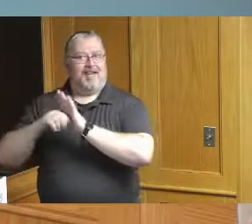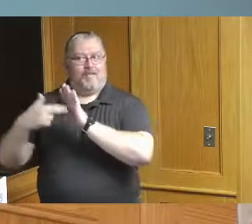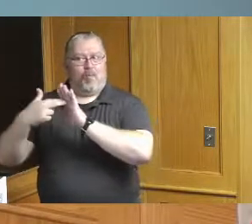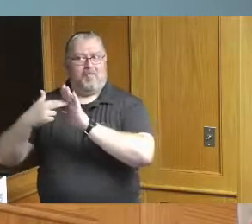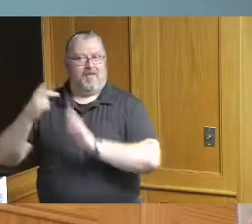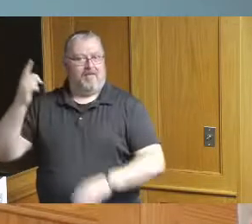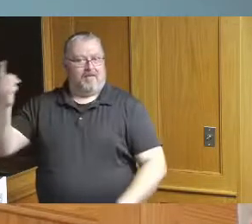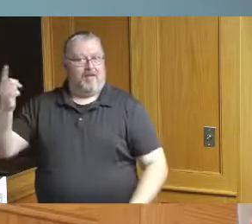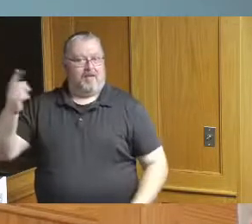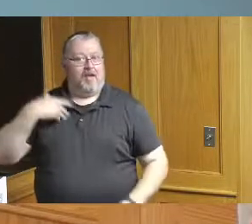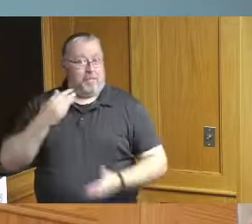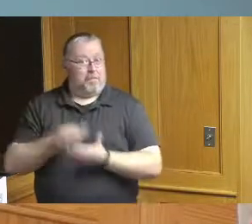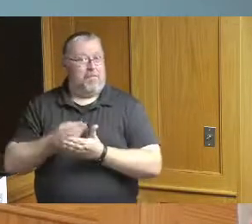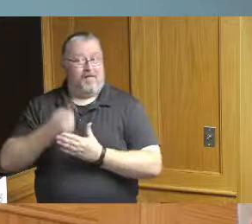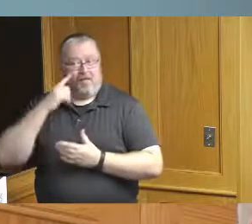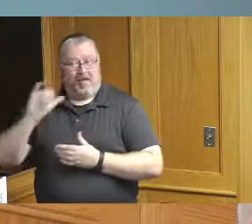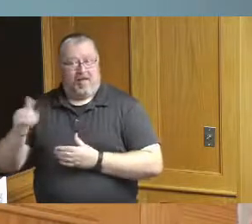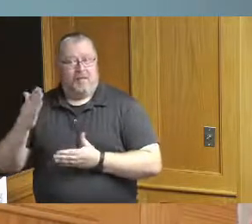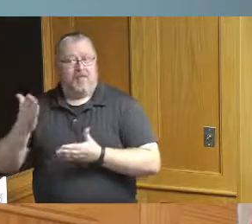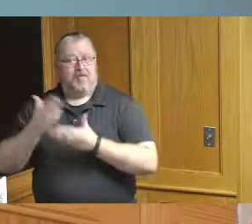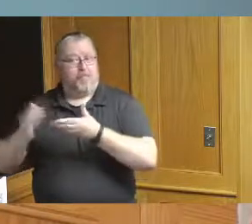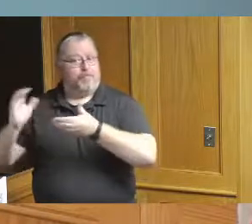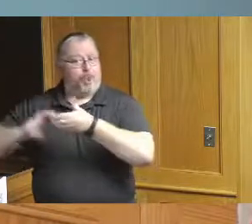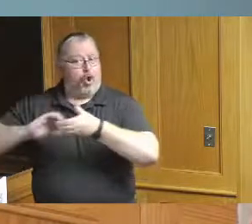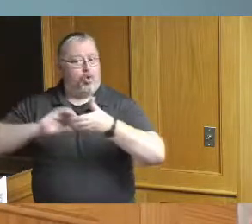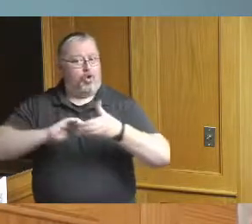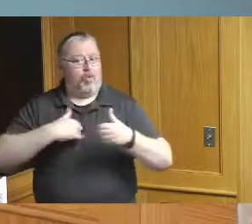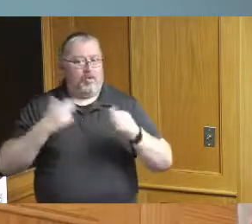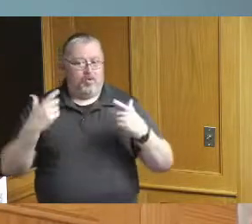and we got money for that maybe there's some partnerships and those kind of things that can